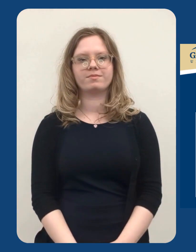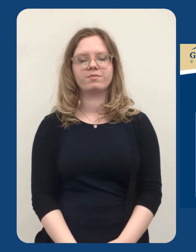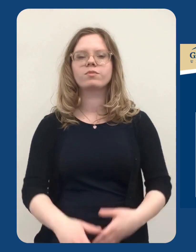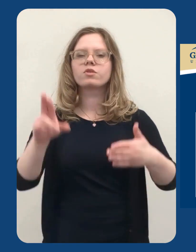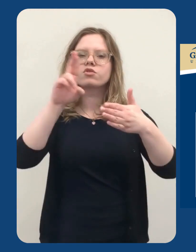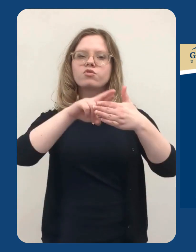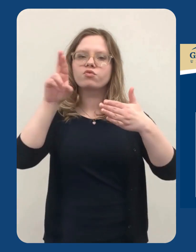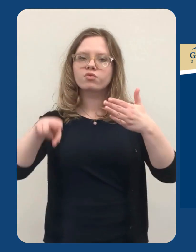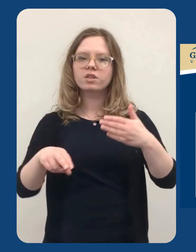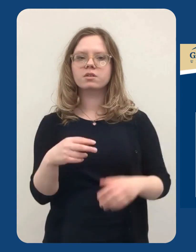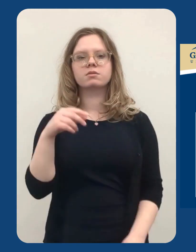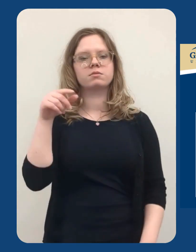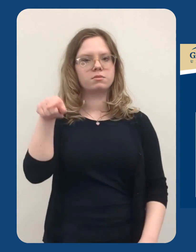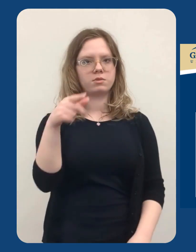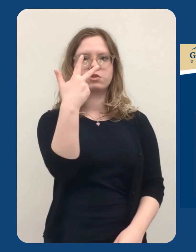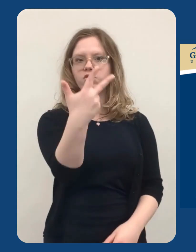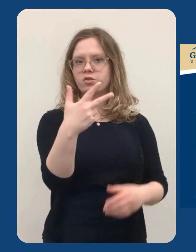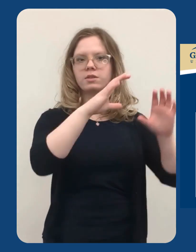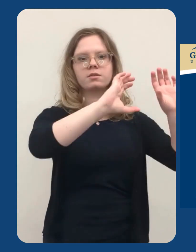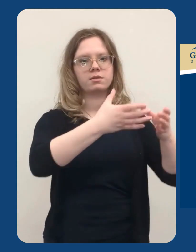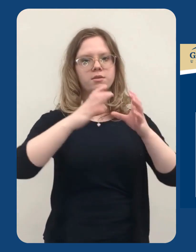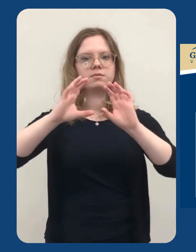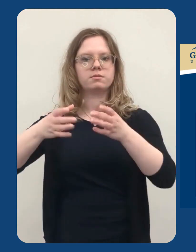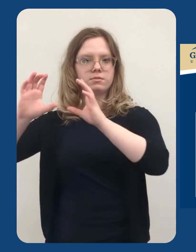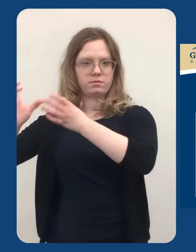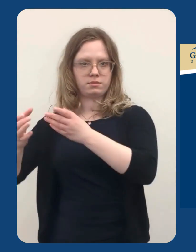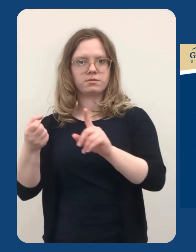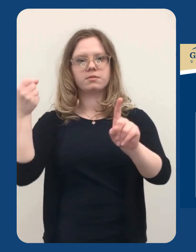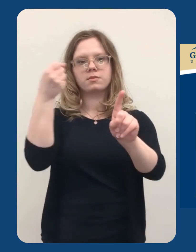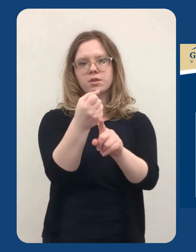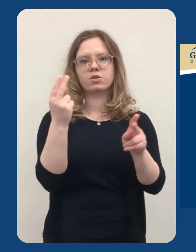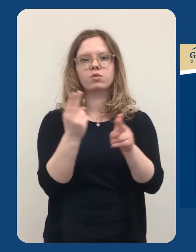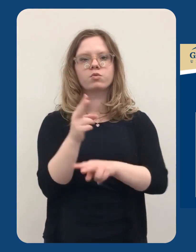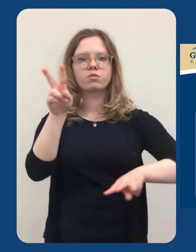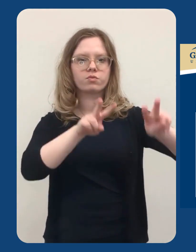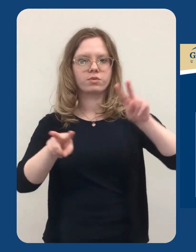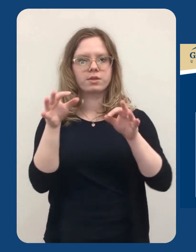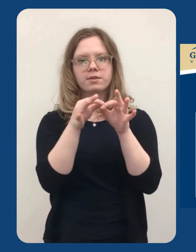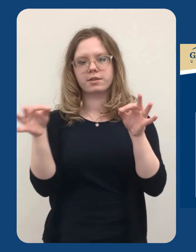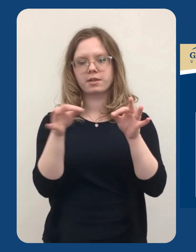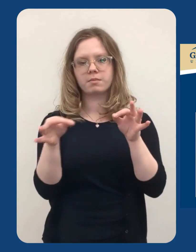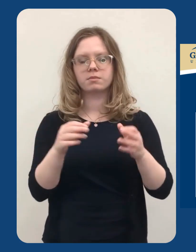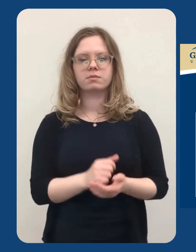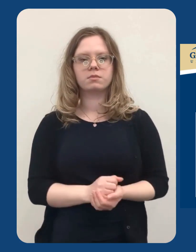As a result, there were three categories that affected user’s ratings of captions: